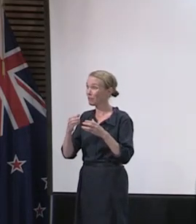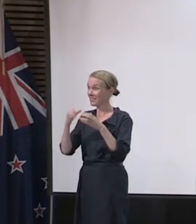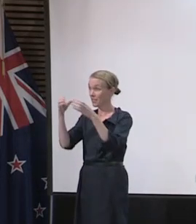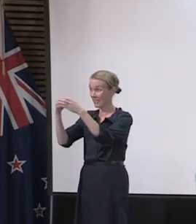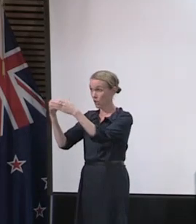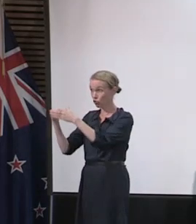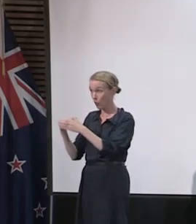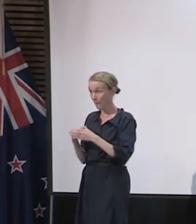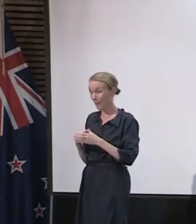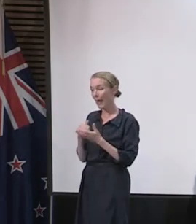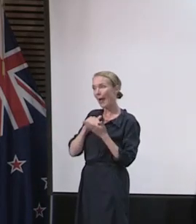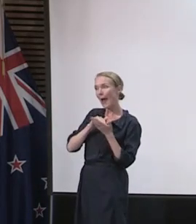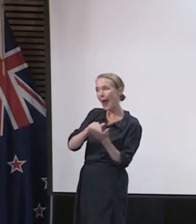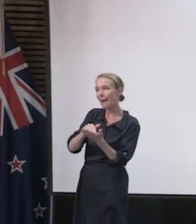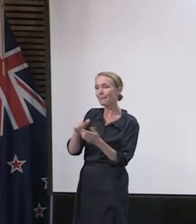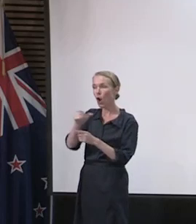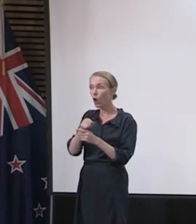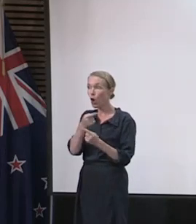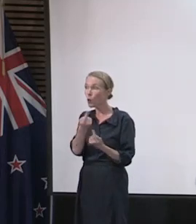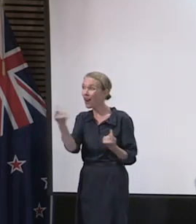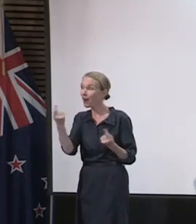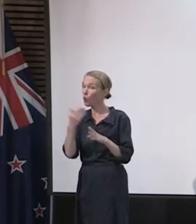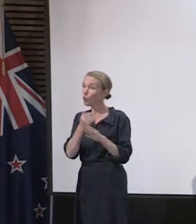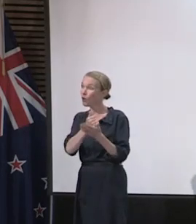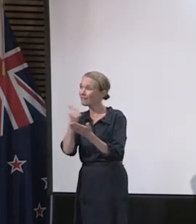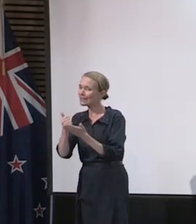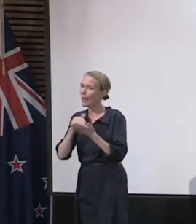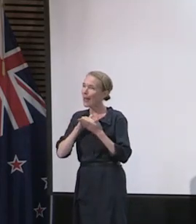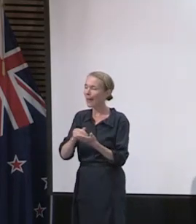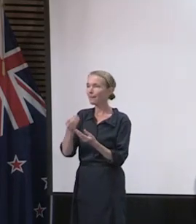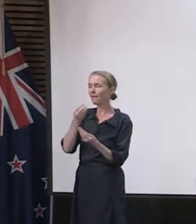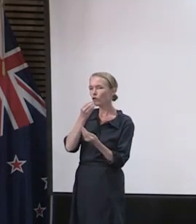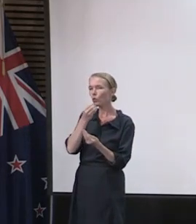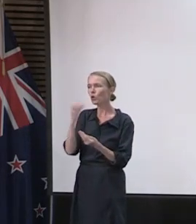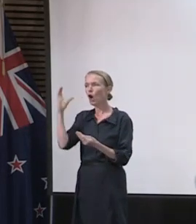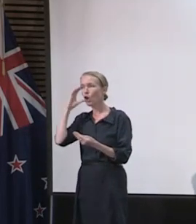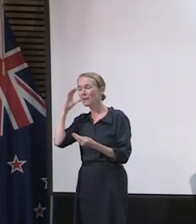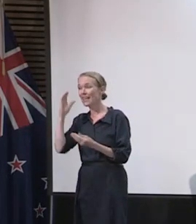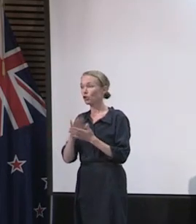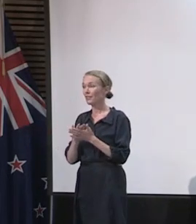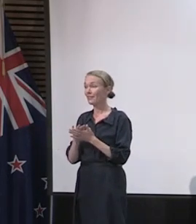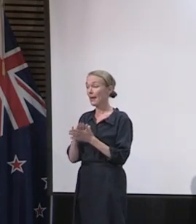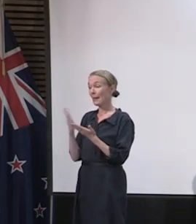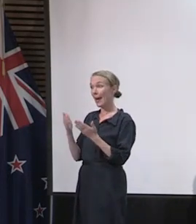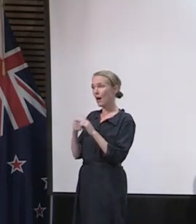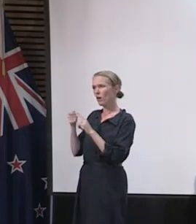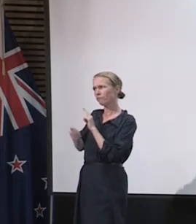ground directly for those individuals in need. Sarah Stuart-Black from our national emergency management team is